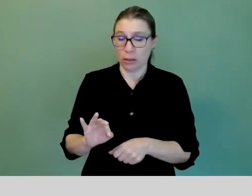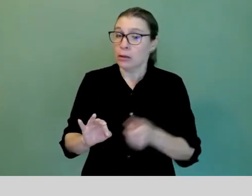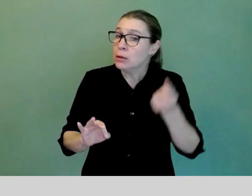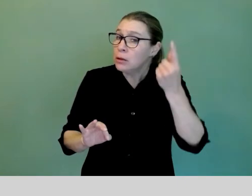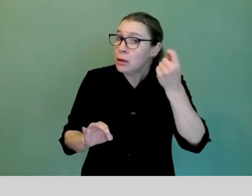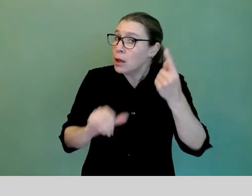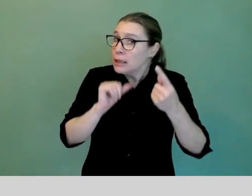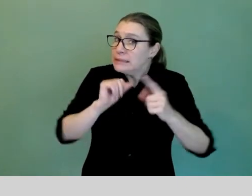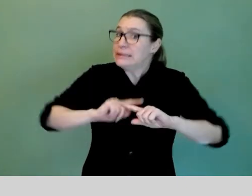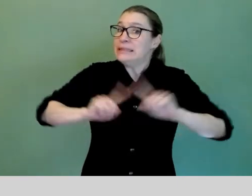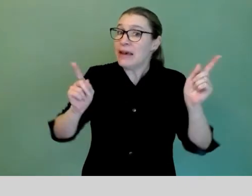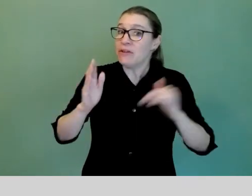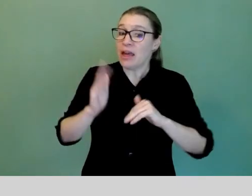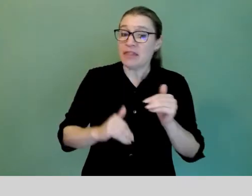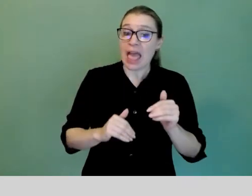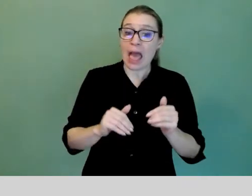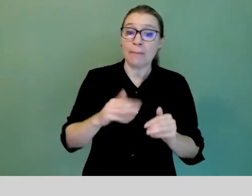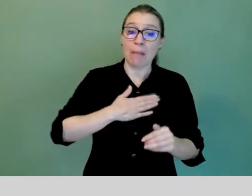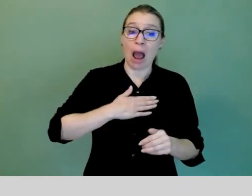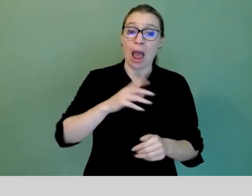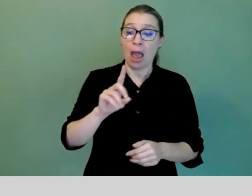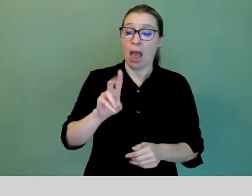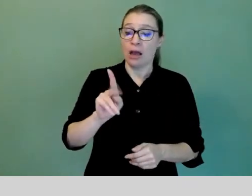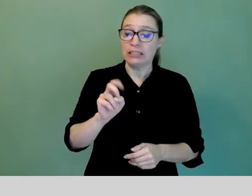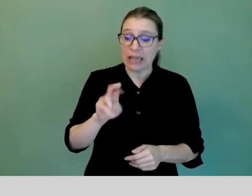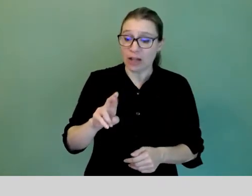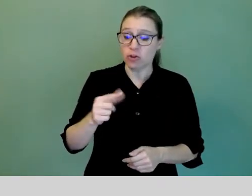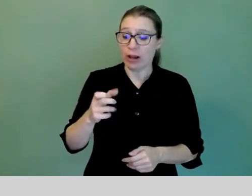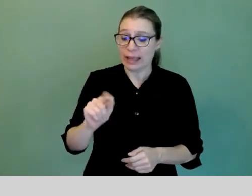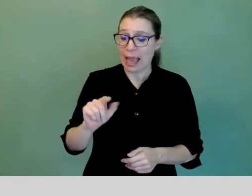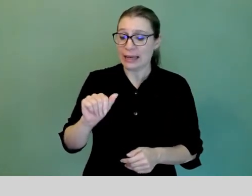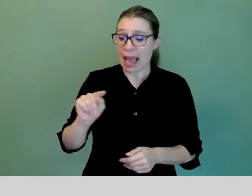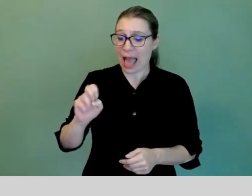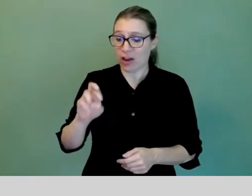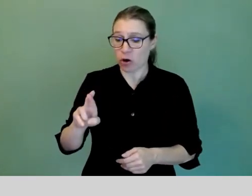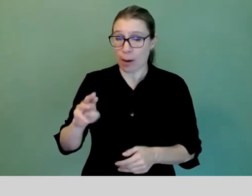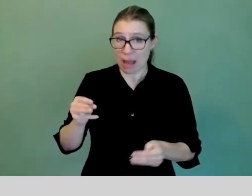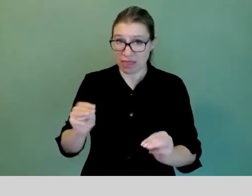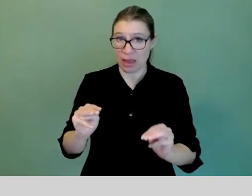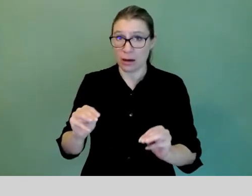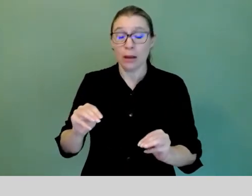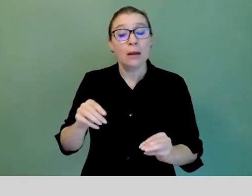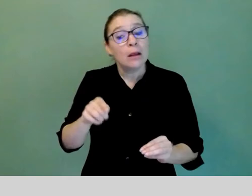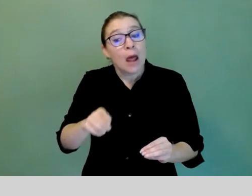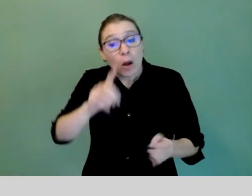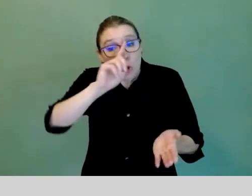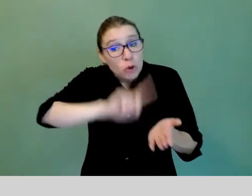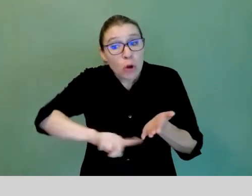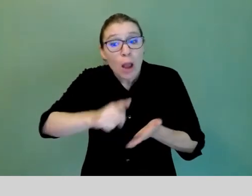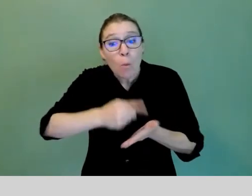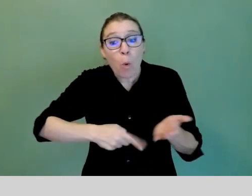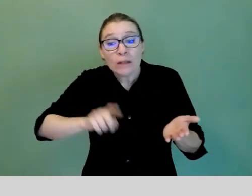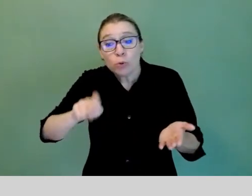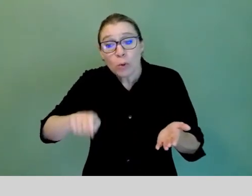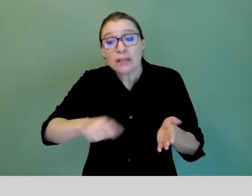as my dunder getattr method, to look up whatever item is requested on the real math module.